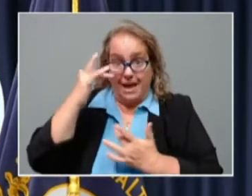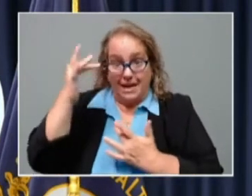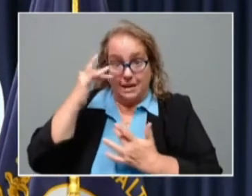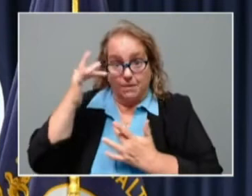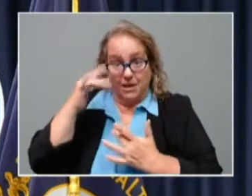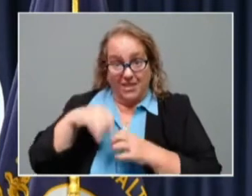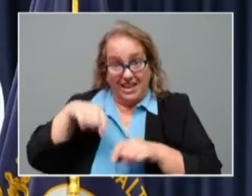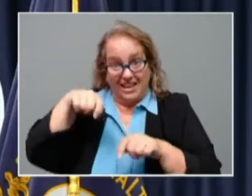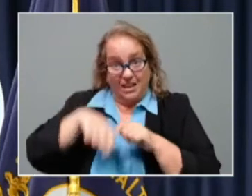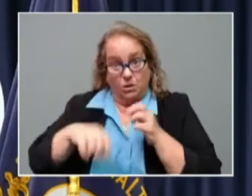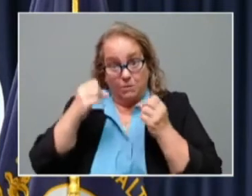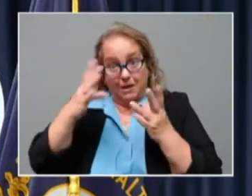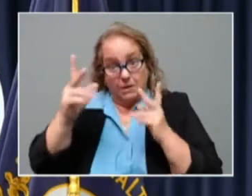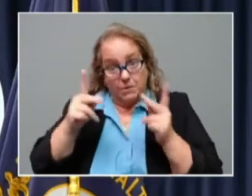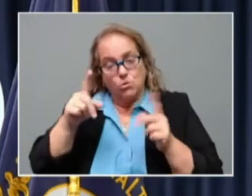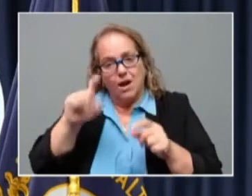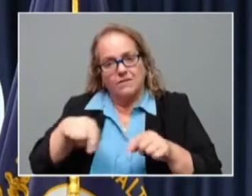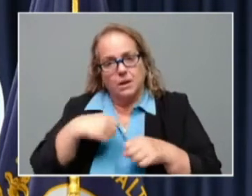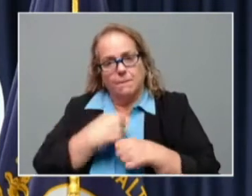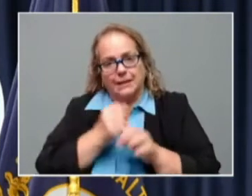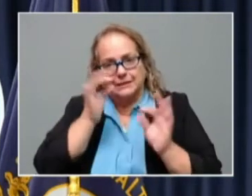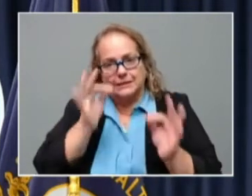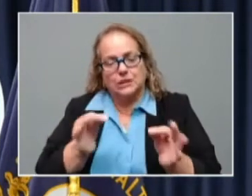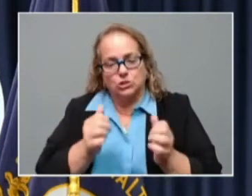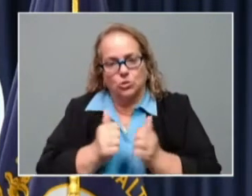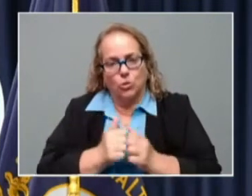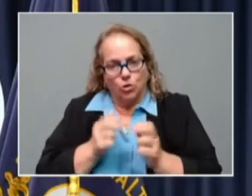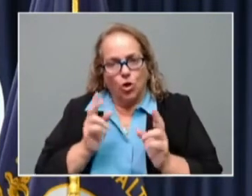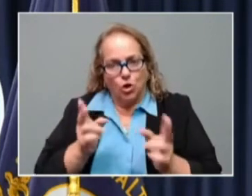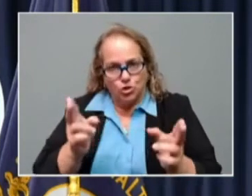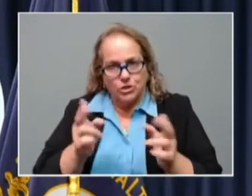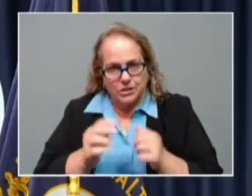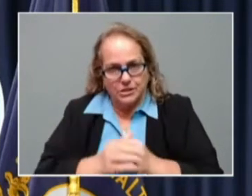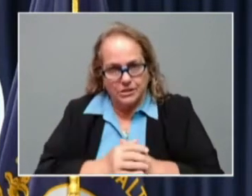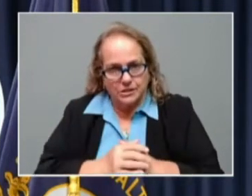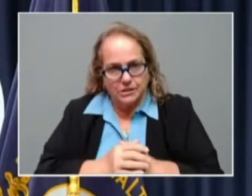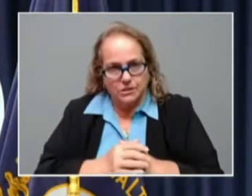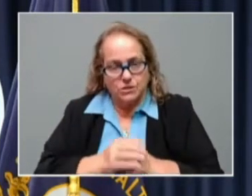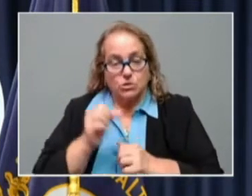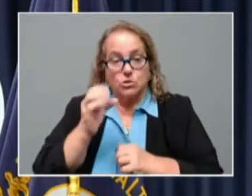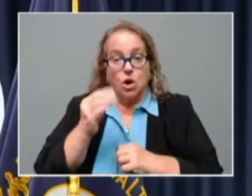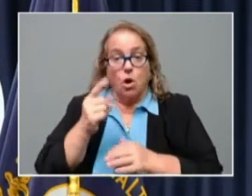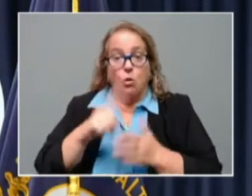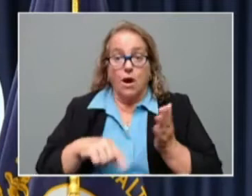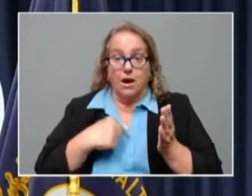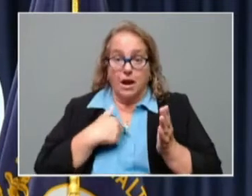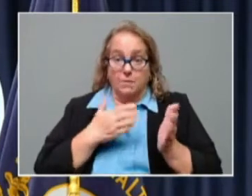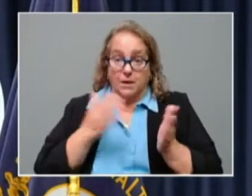decisions with urgency to, so what I want to do is make sure we clear up any